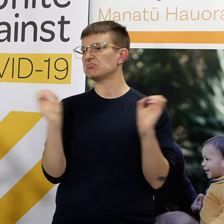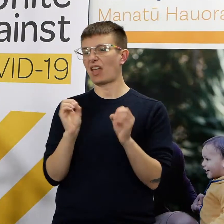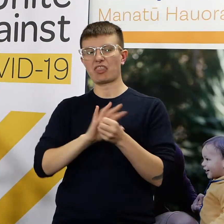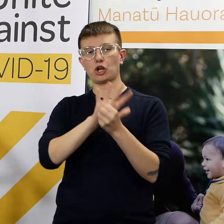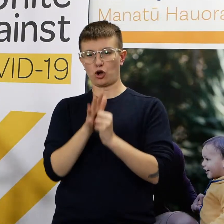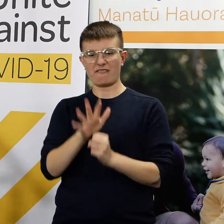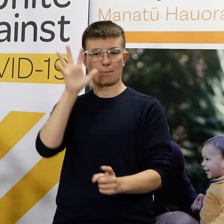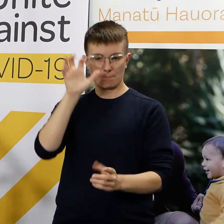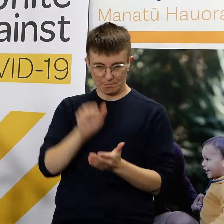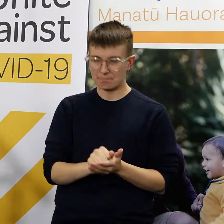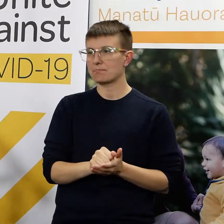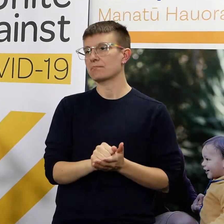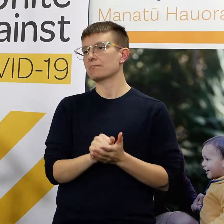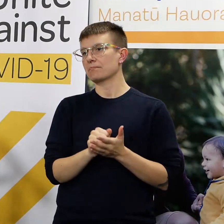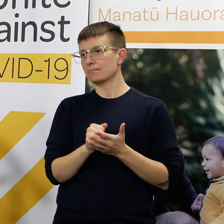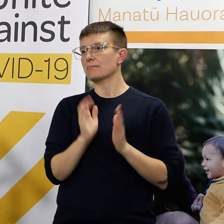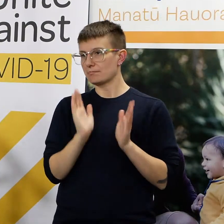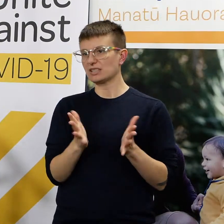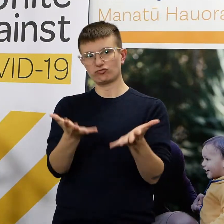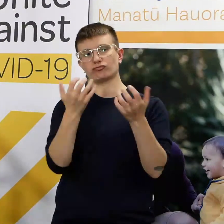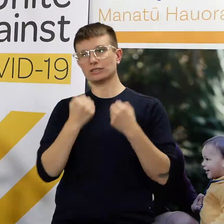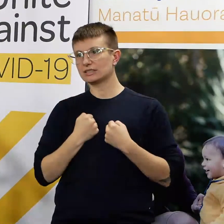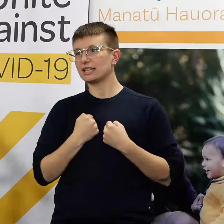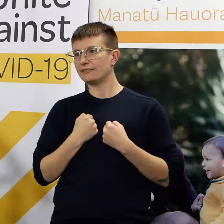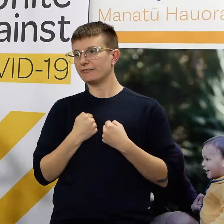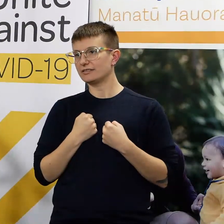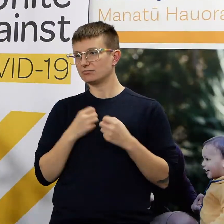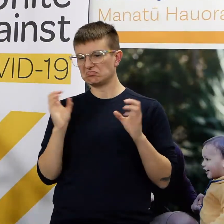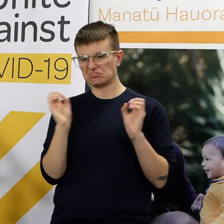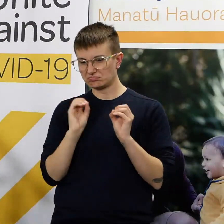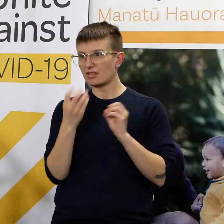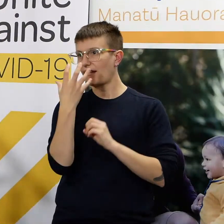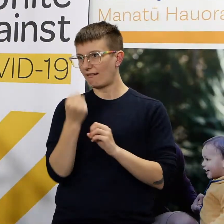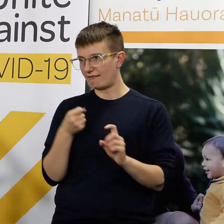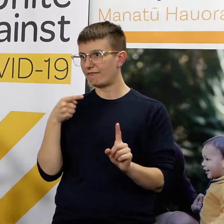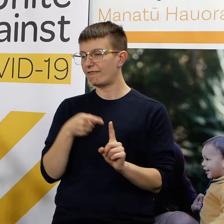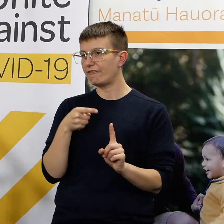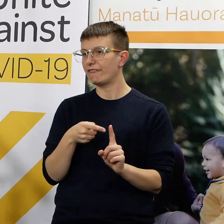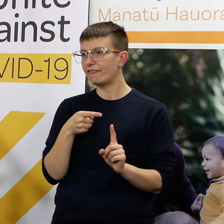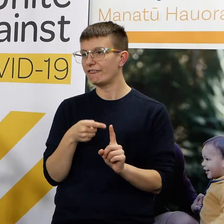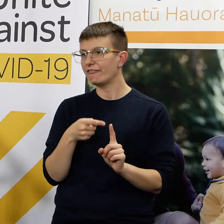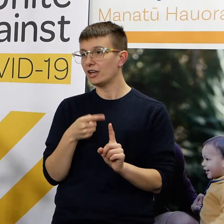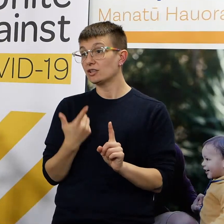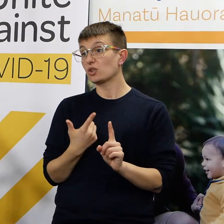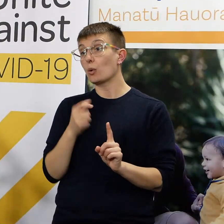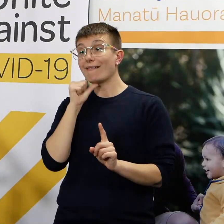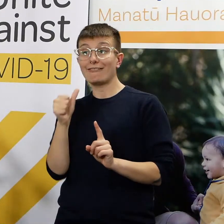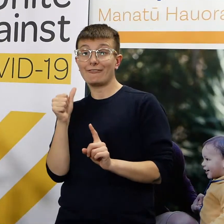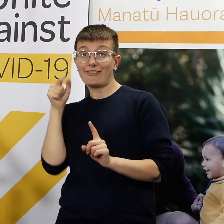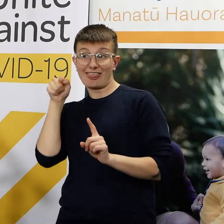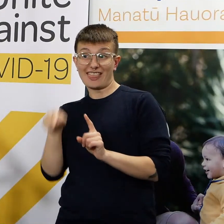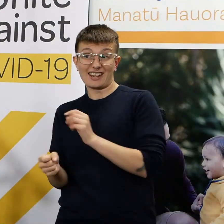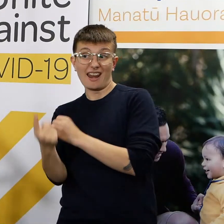and it had been, excuse me. Positive, well both women, they would not have been allowed to leave at that time. So we erred on that.